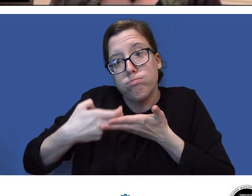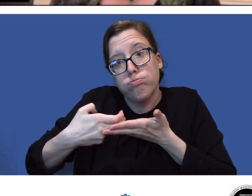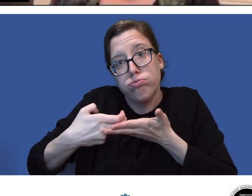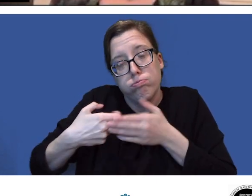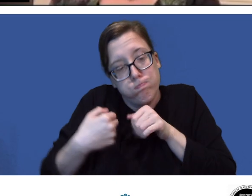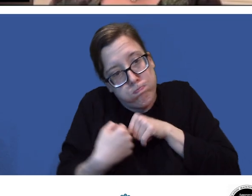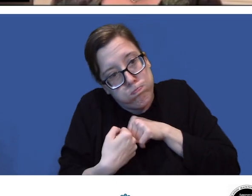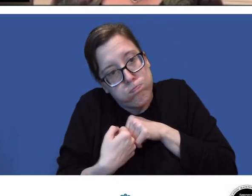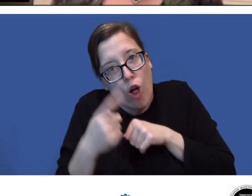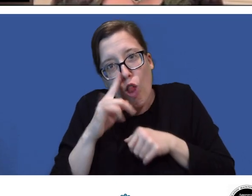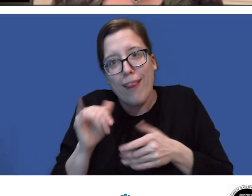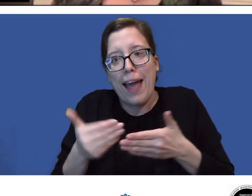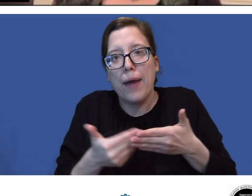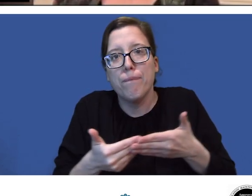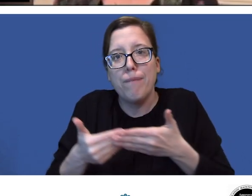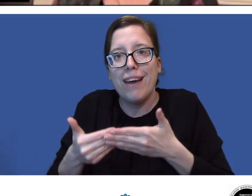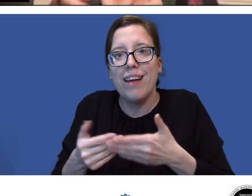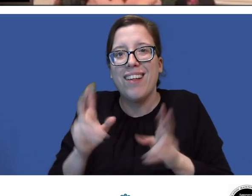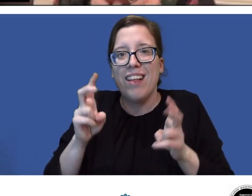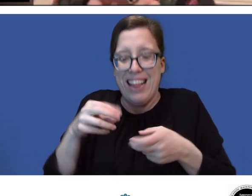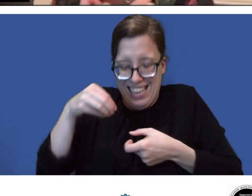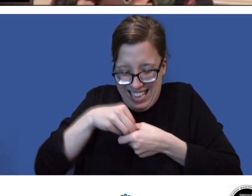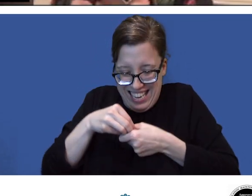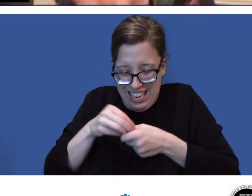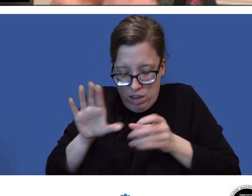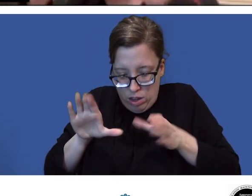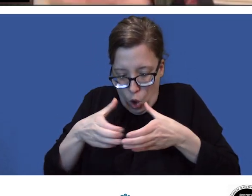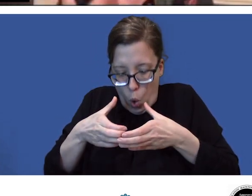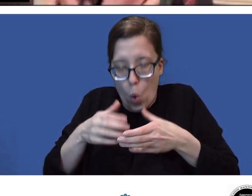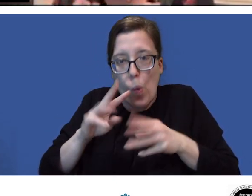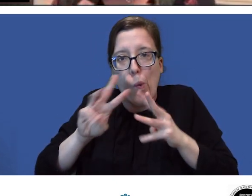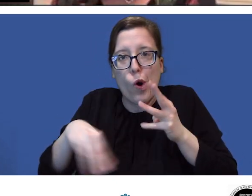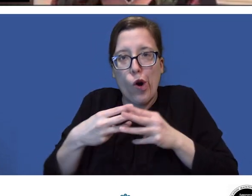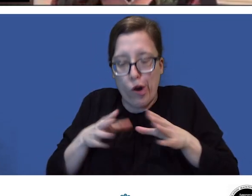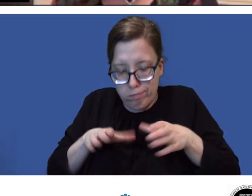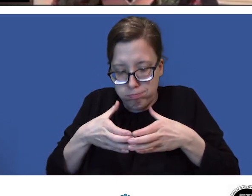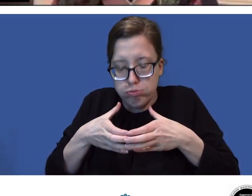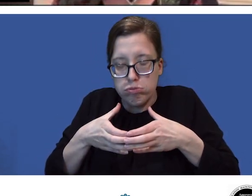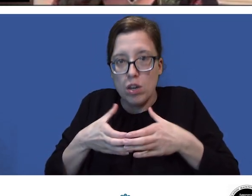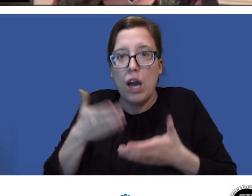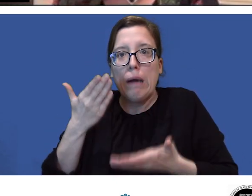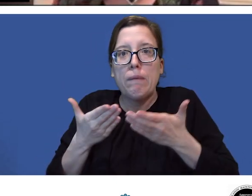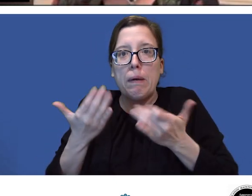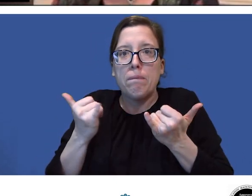They might lie in a fetal position. They just are internal in their own bodies.